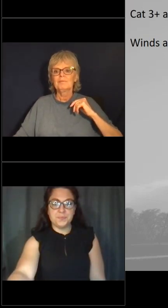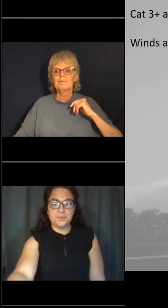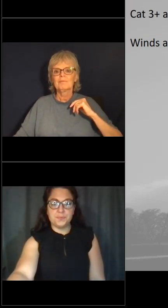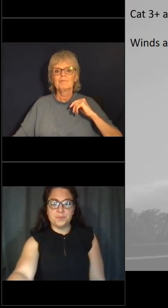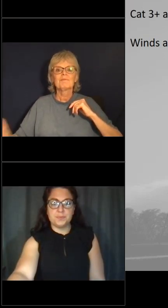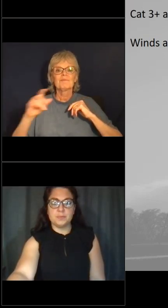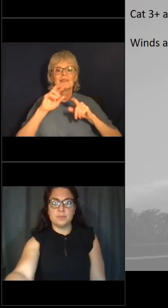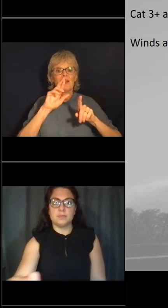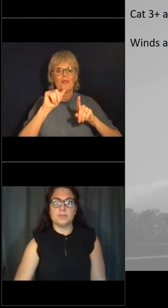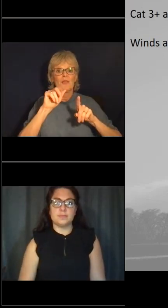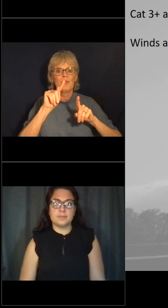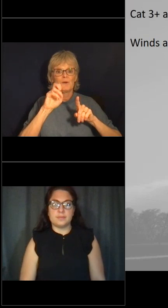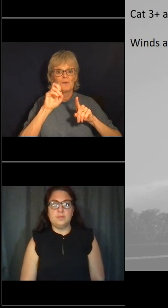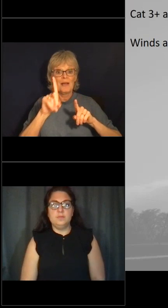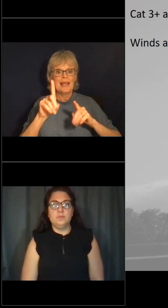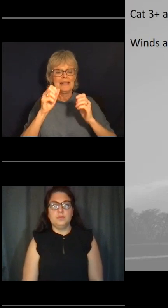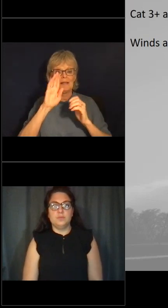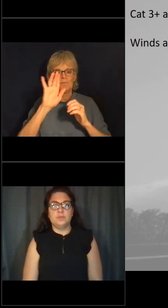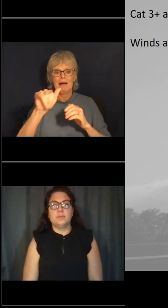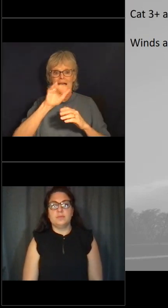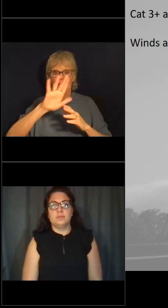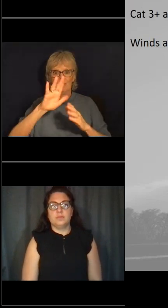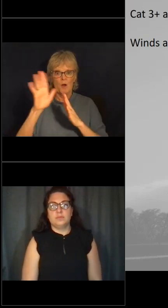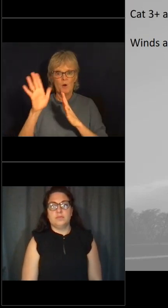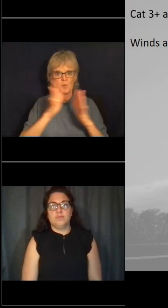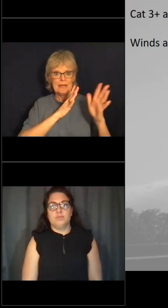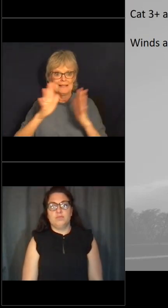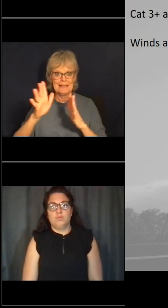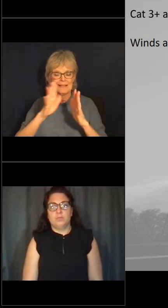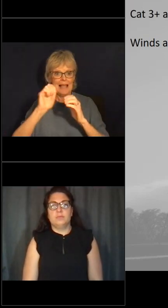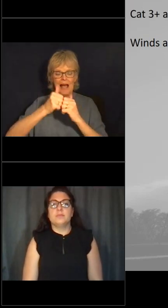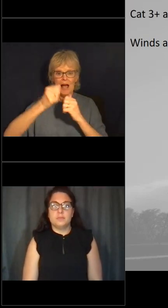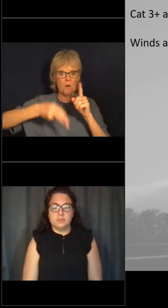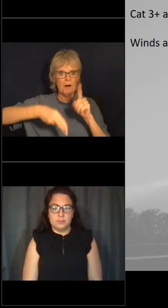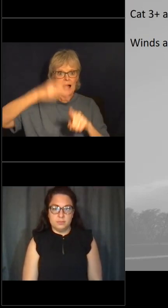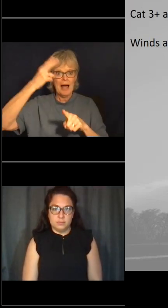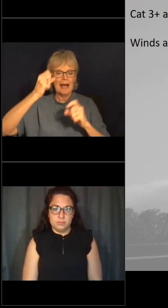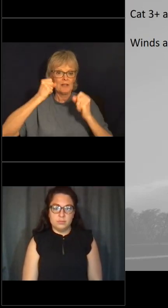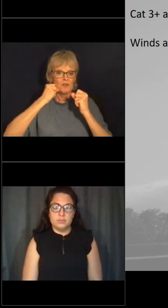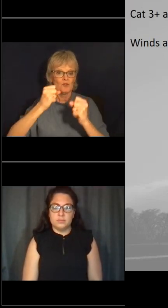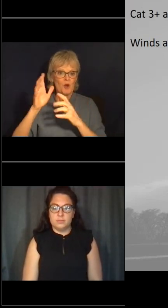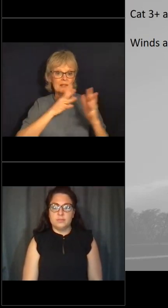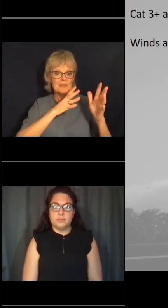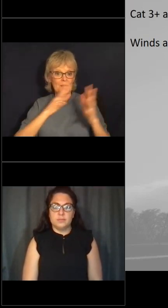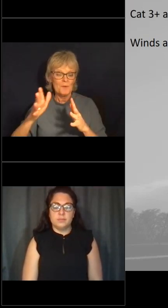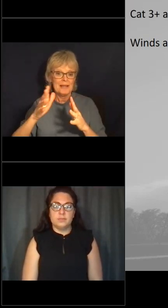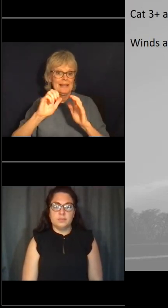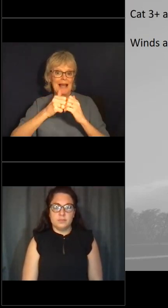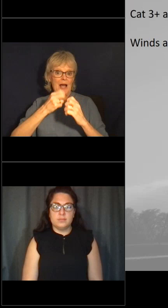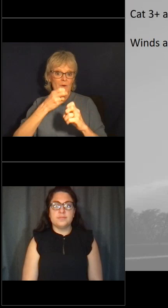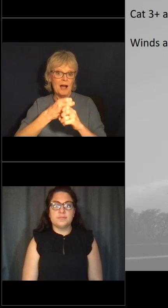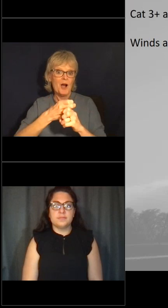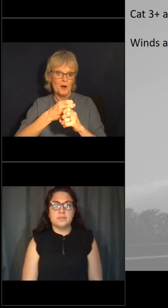by their sustained maximum wind. How high is that wind blowing and how hard is it blowing for a certain period of time, right?